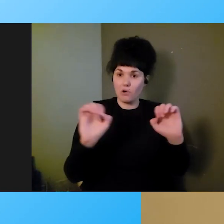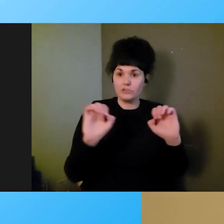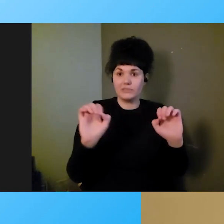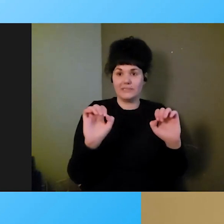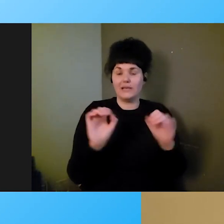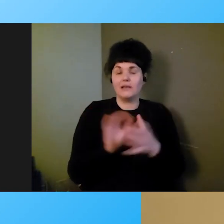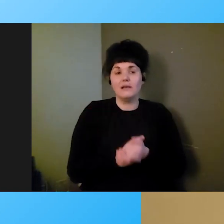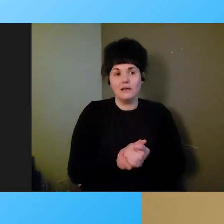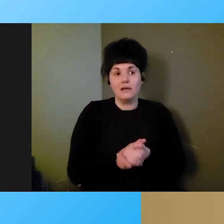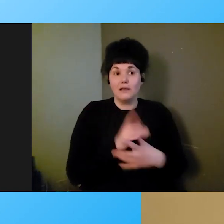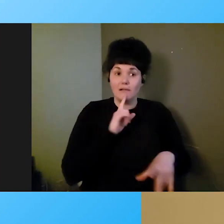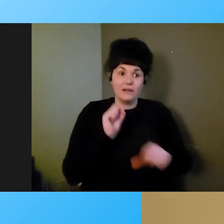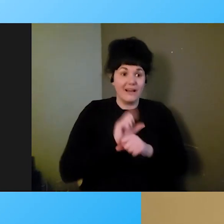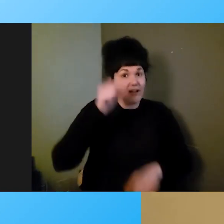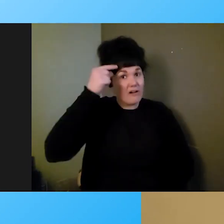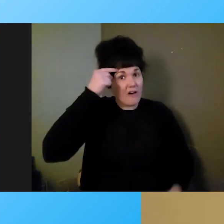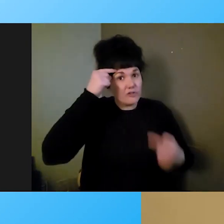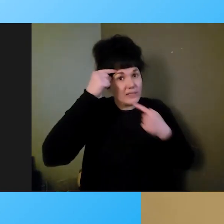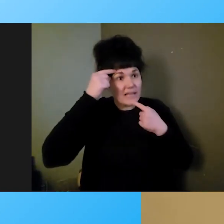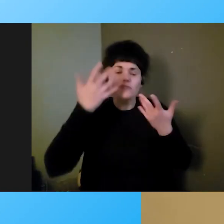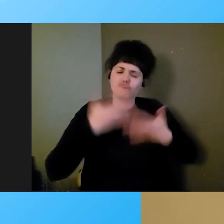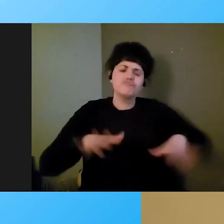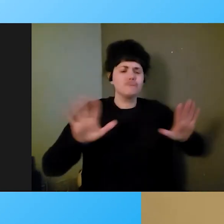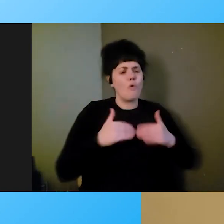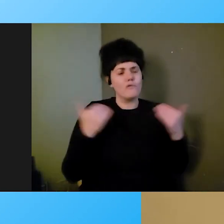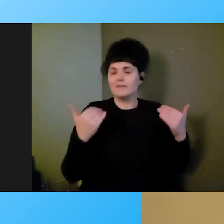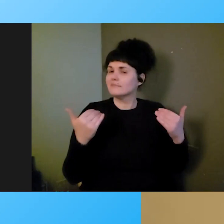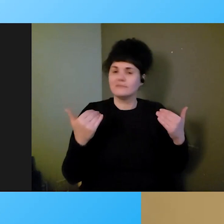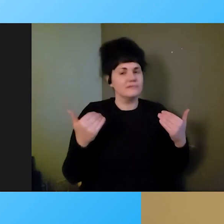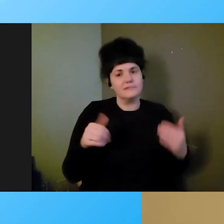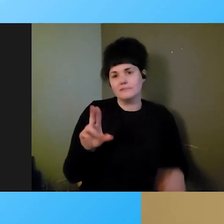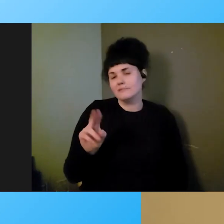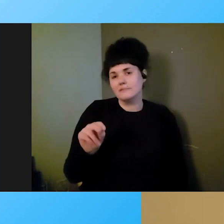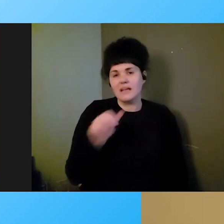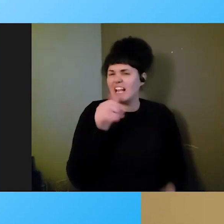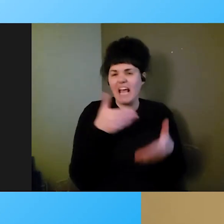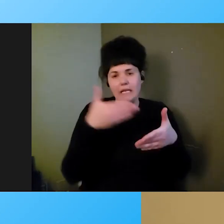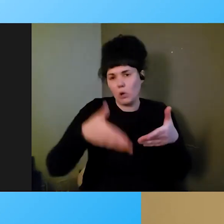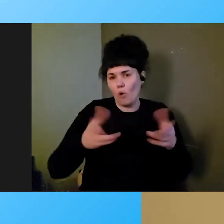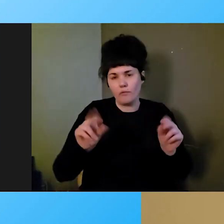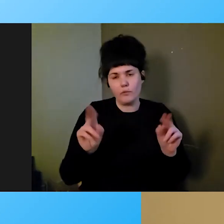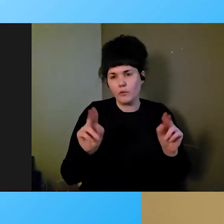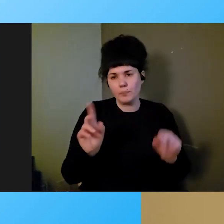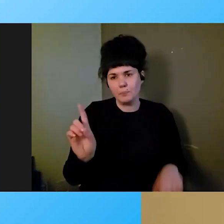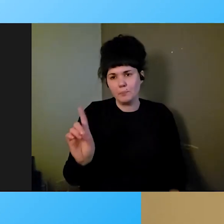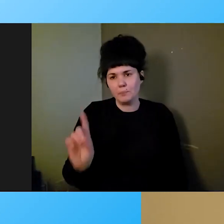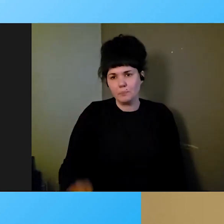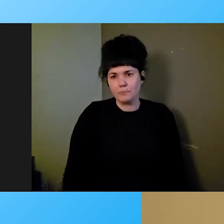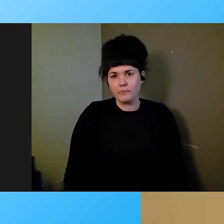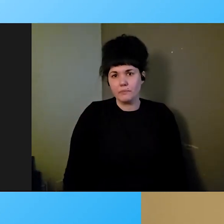Government says it's over is no where near over. In fact, I've been wearing a